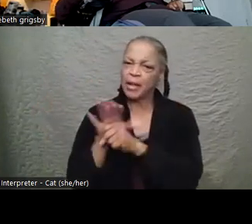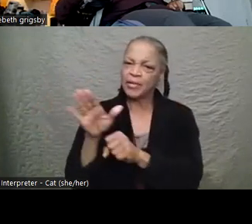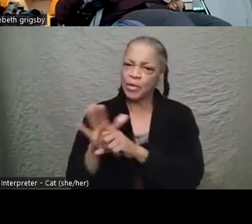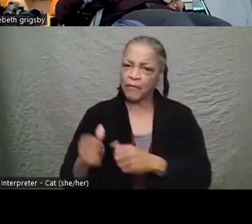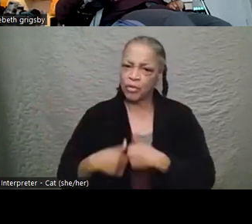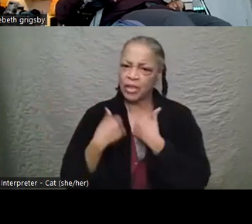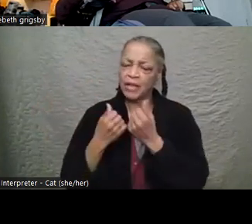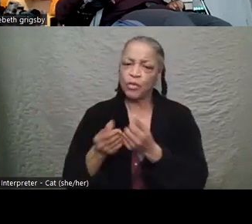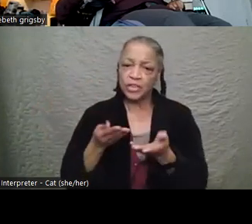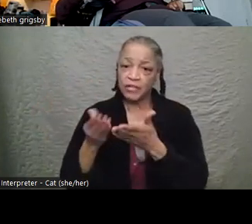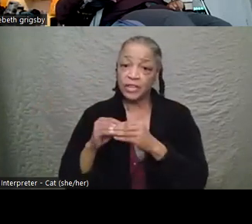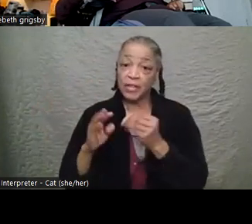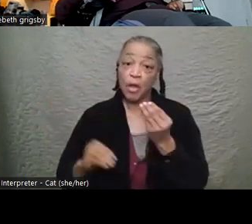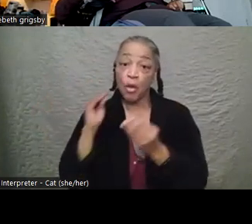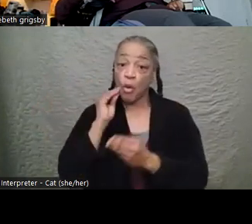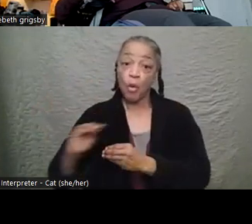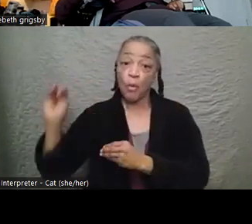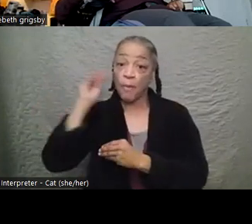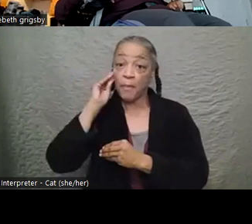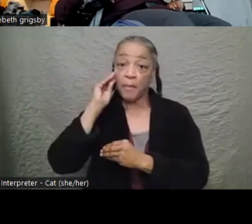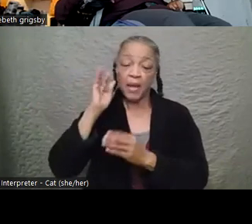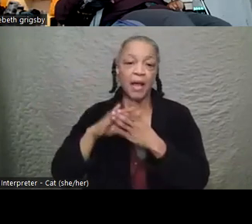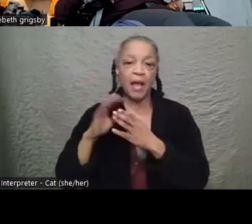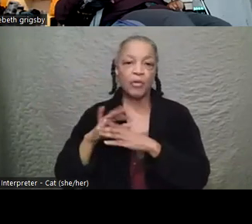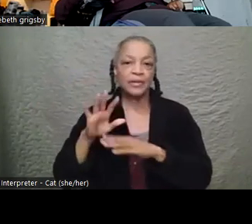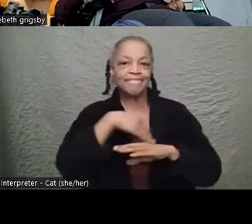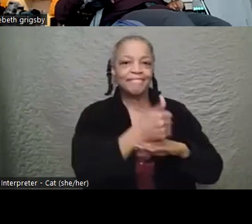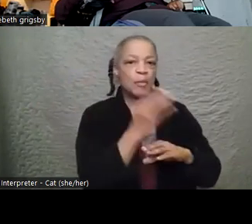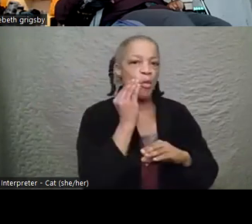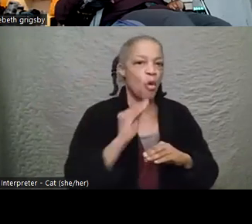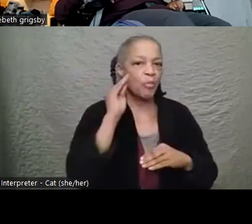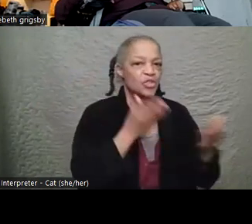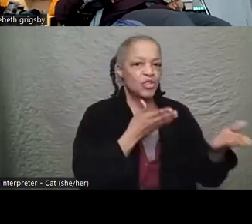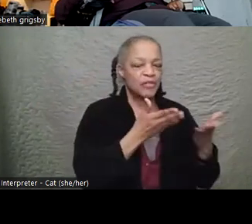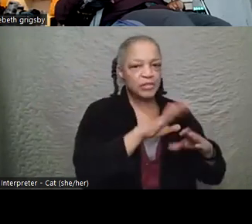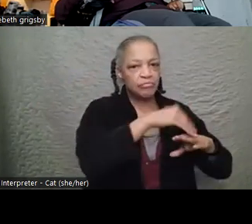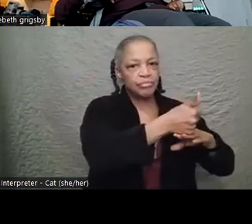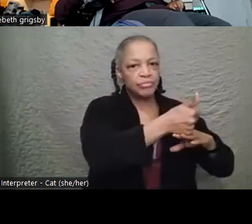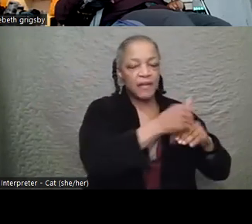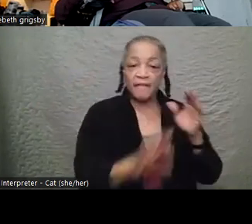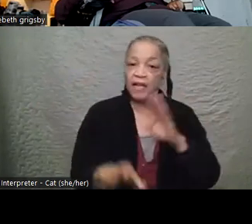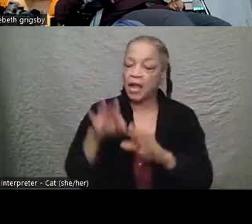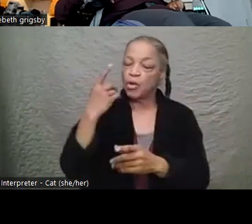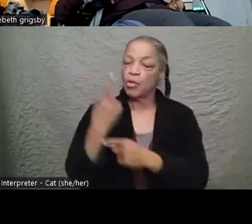in that home . I would set up the security services for them and what I observed about